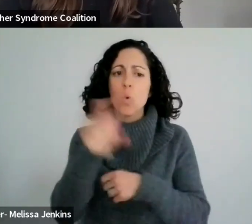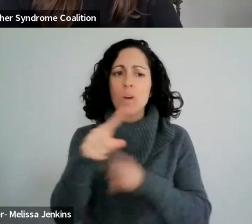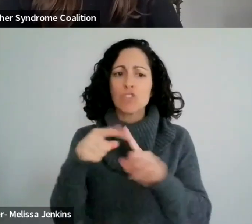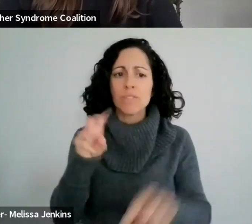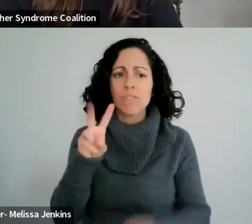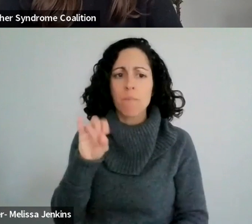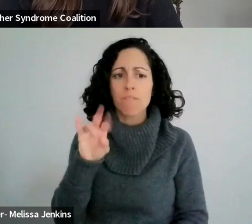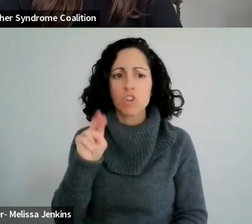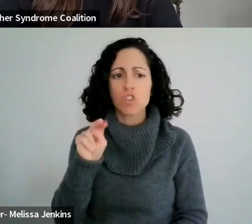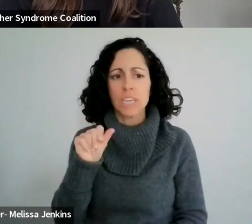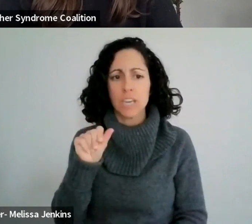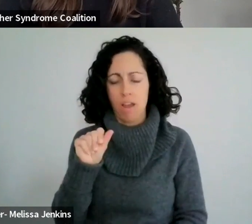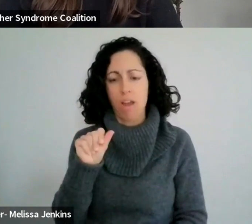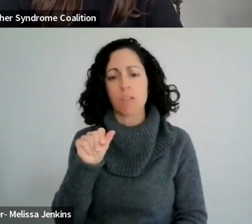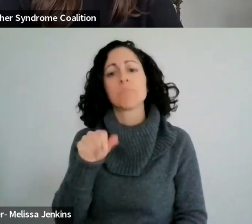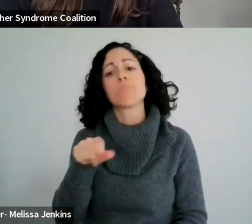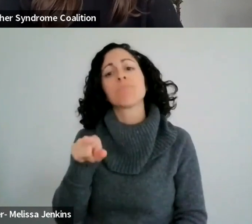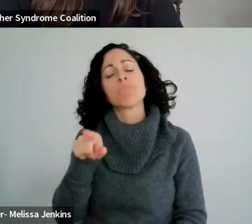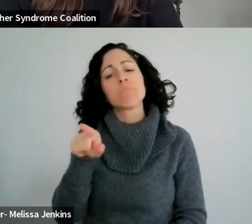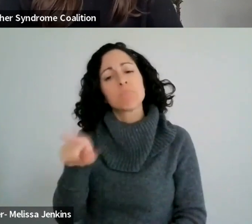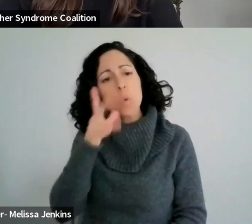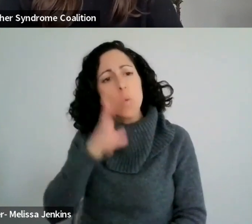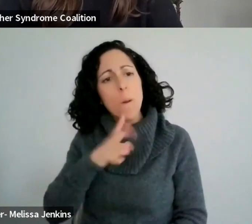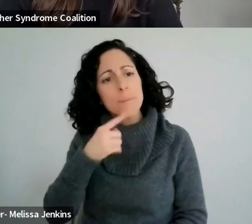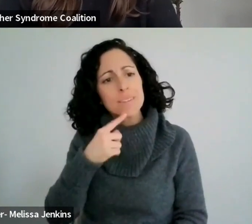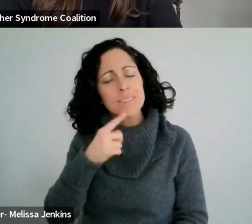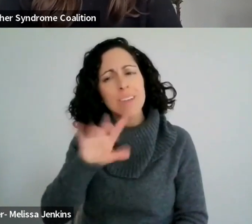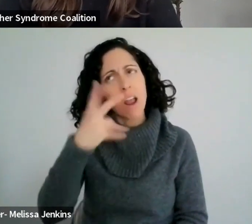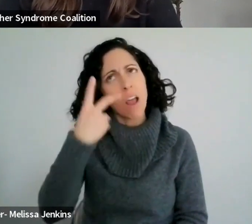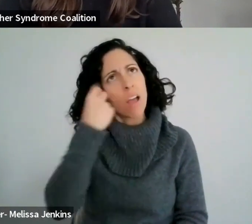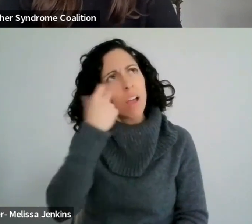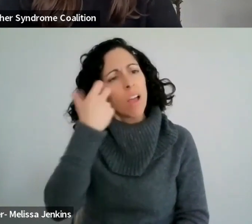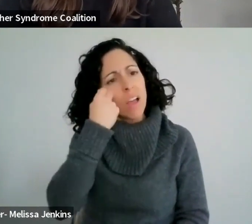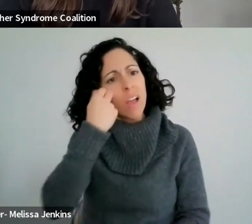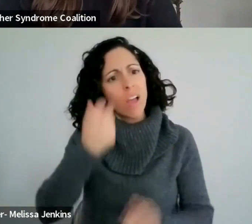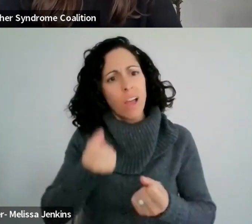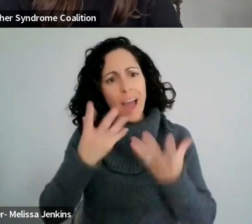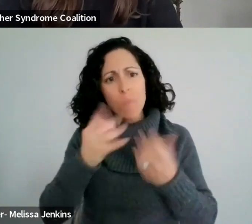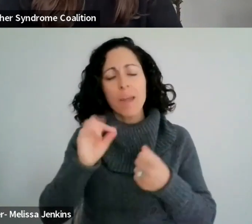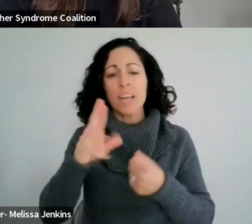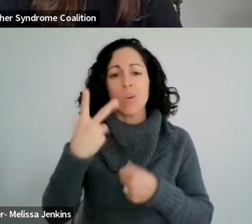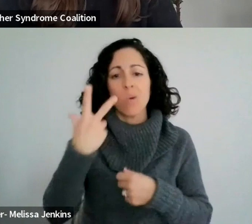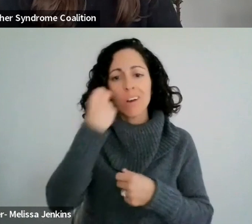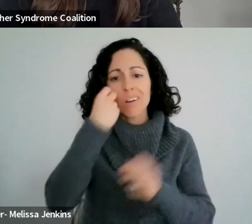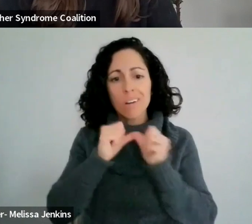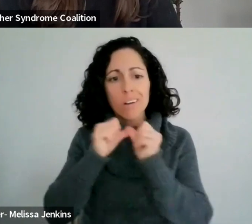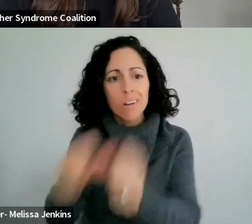Now I'll have a quick stab. Really safety data, we follow this very, very carefully and actually Sirius and Celeste will